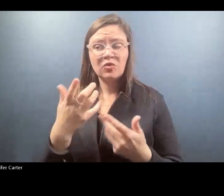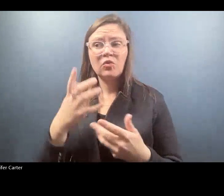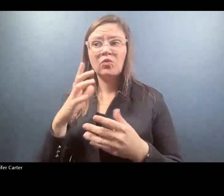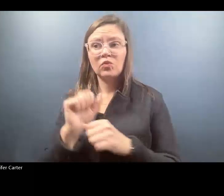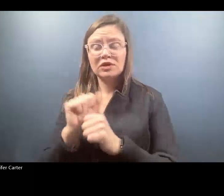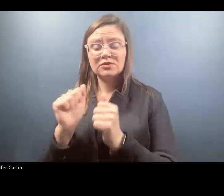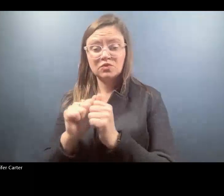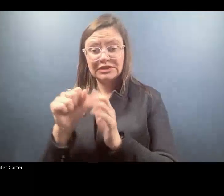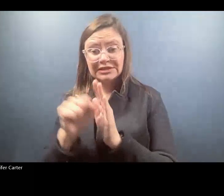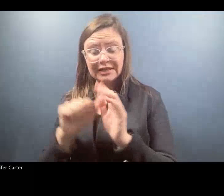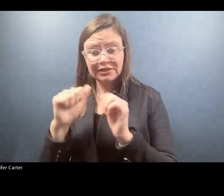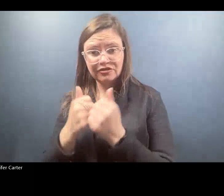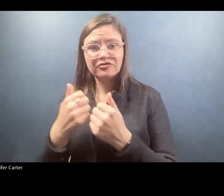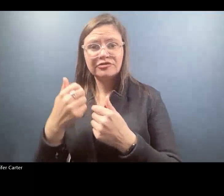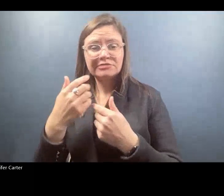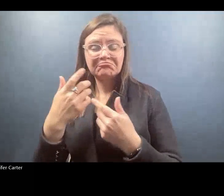I think that information can be helpful as well.